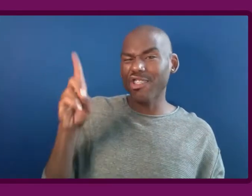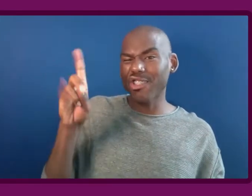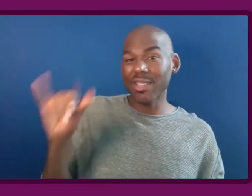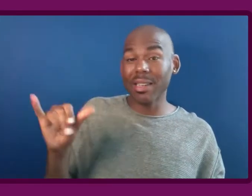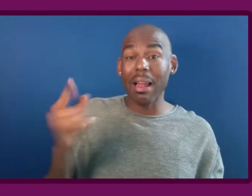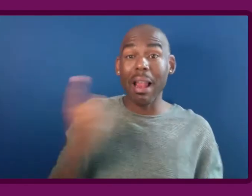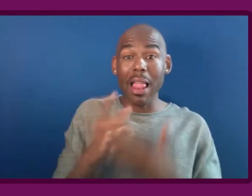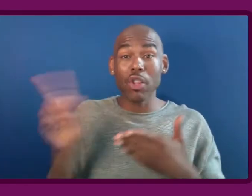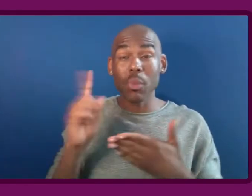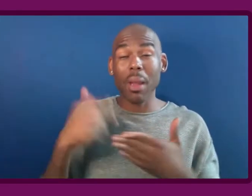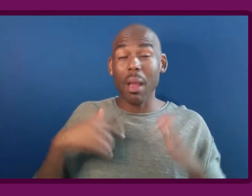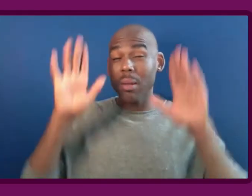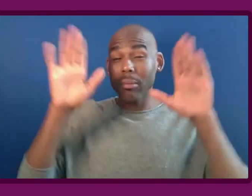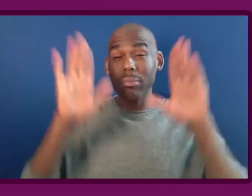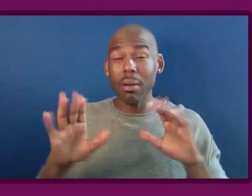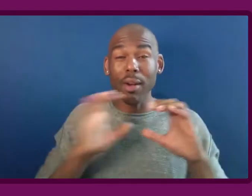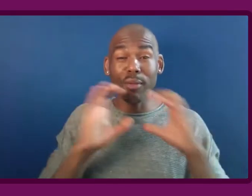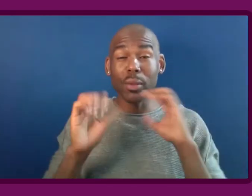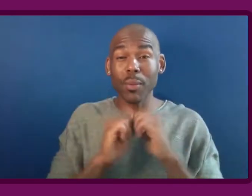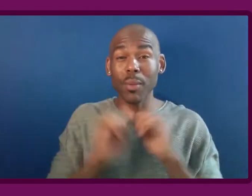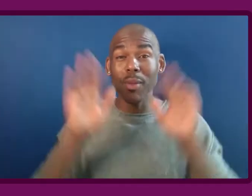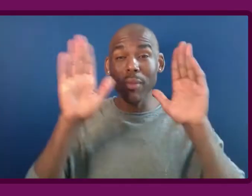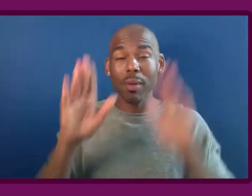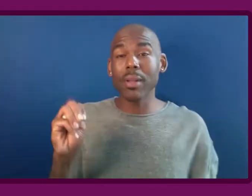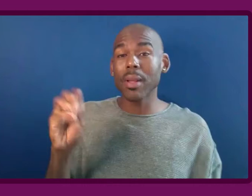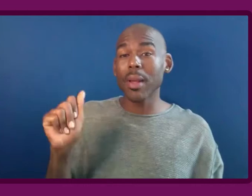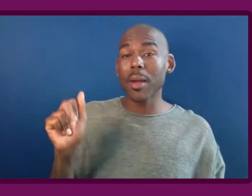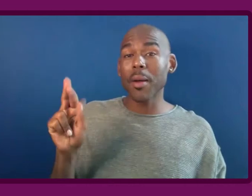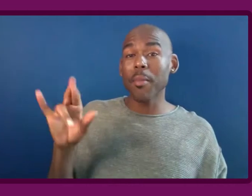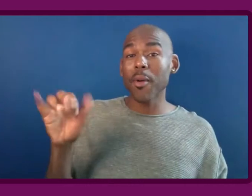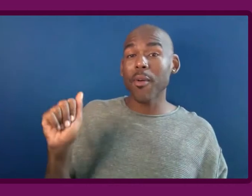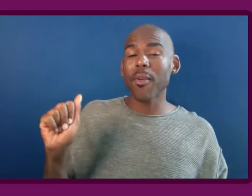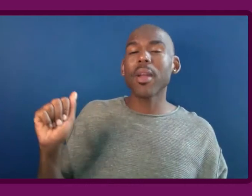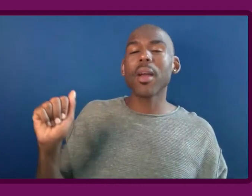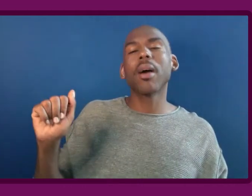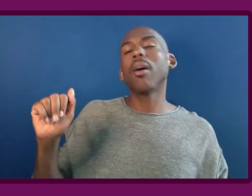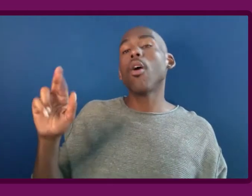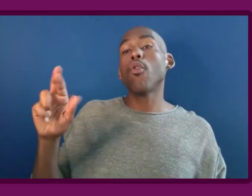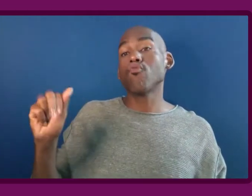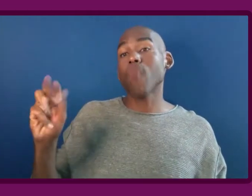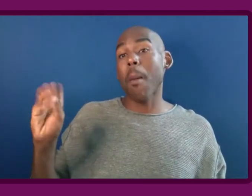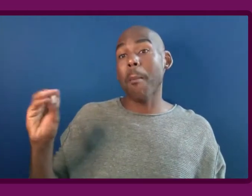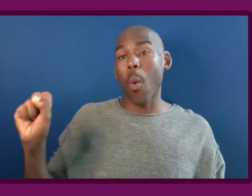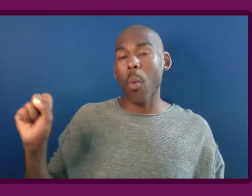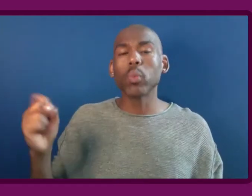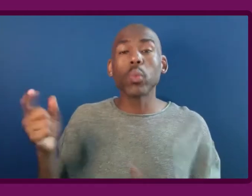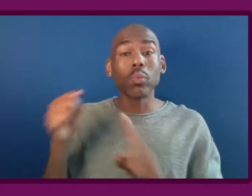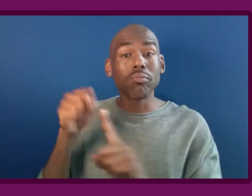Last week, I had an incredible conversation with the amazing Maryangel Garcia-Ramos. Maryangel is